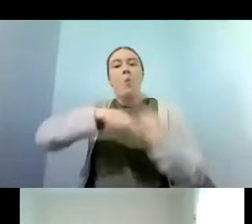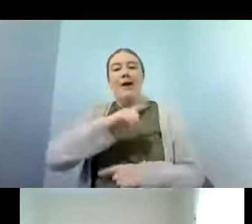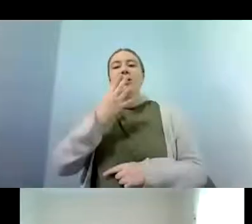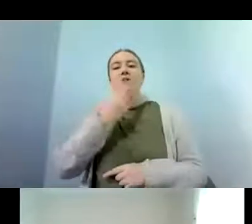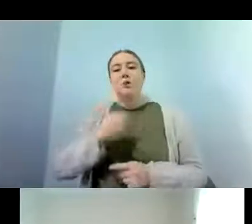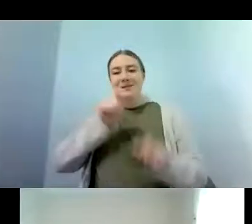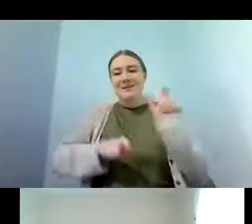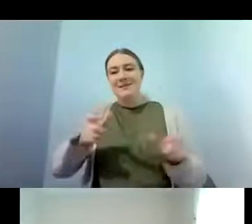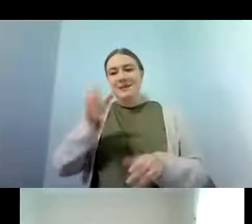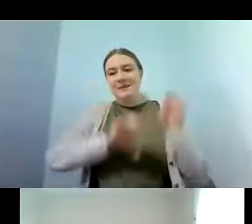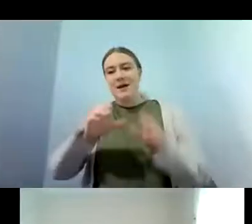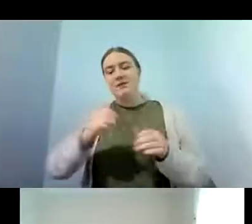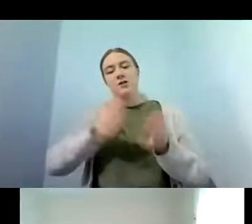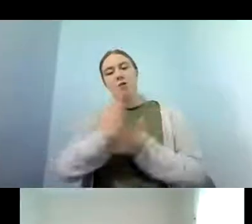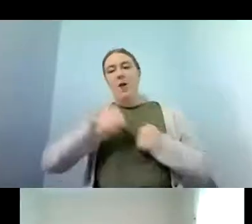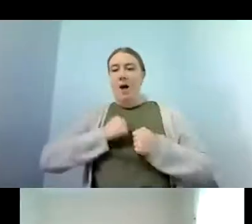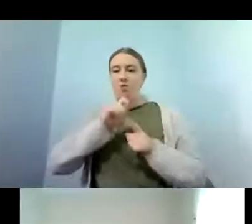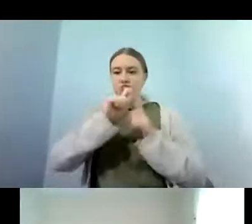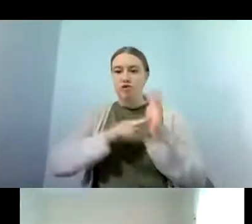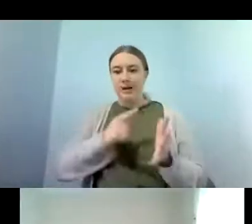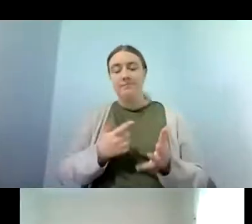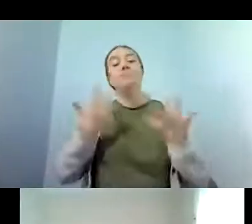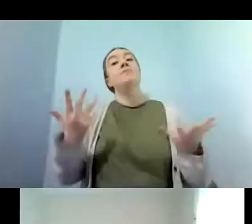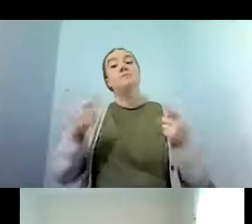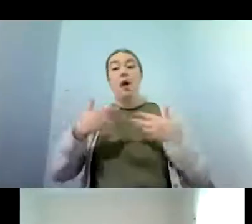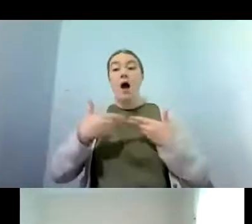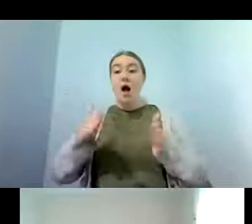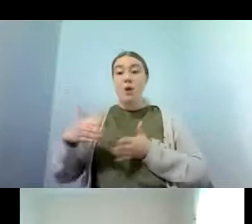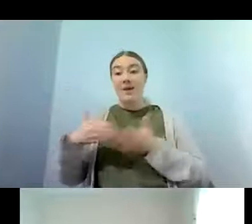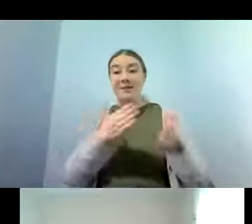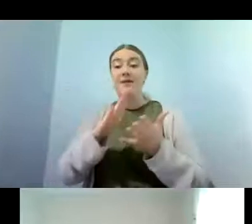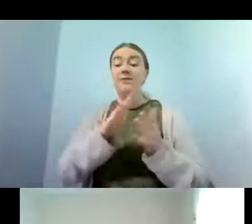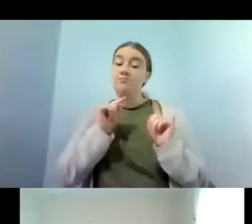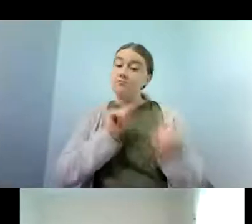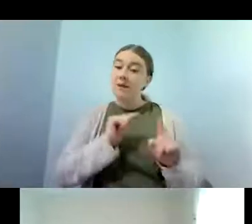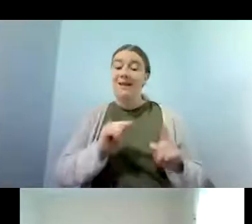so as steph said unlocking the severn is a conservation and river engagement project for